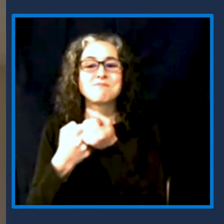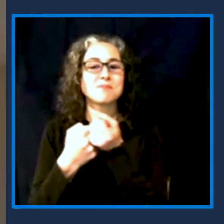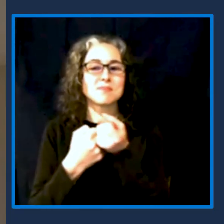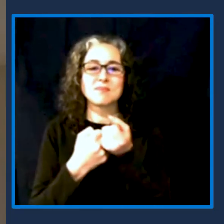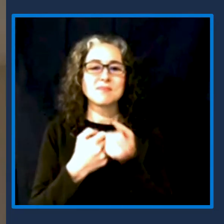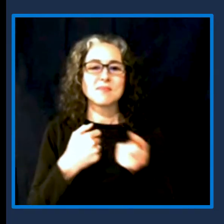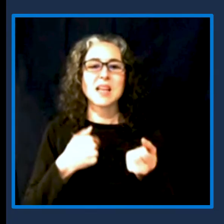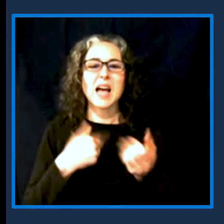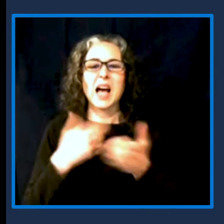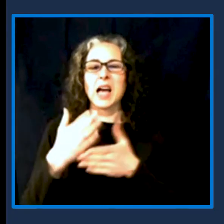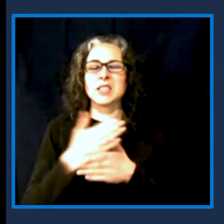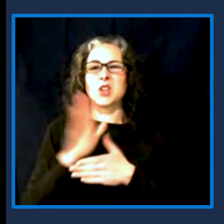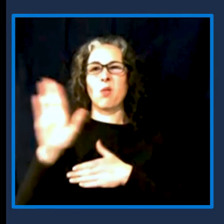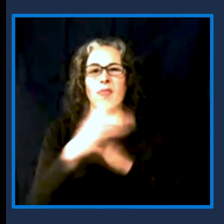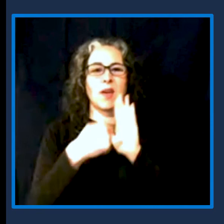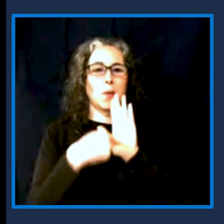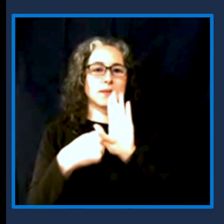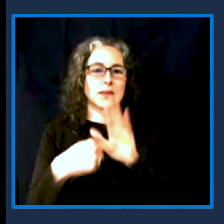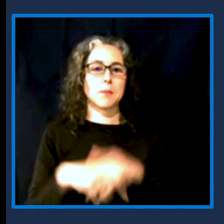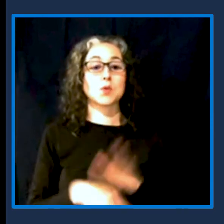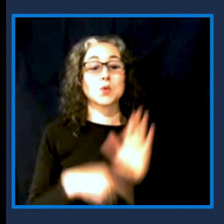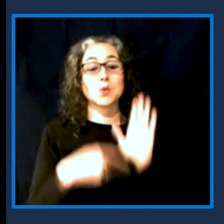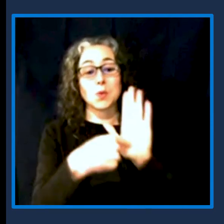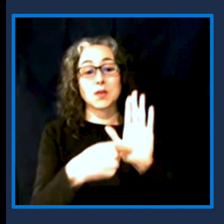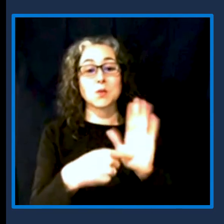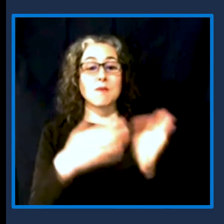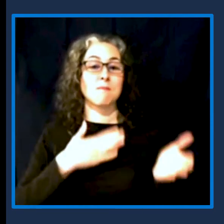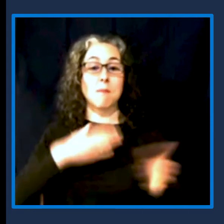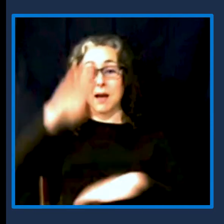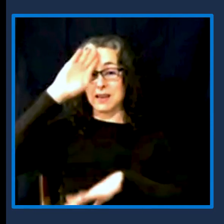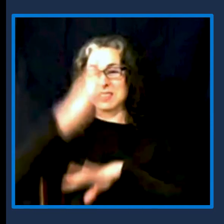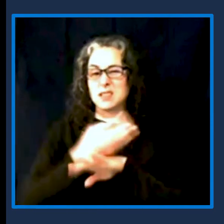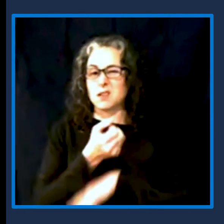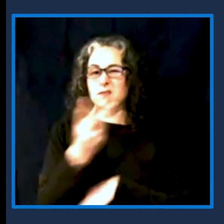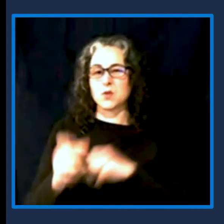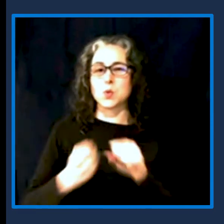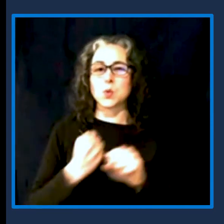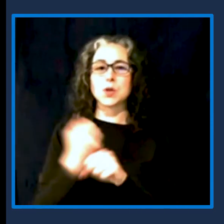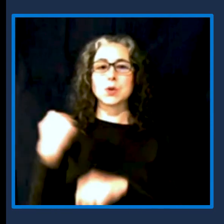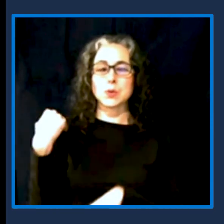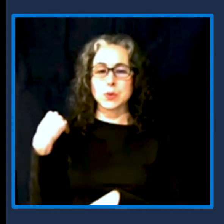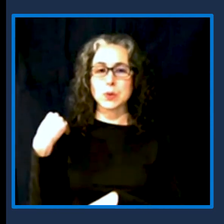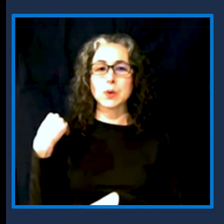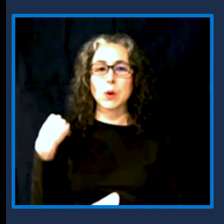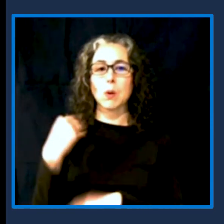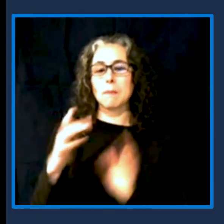their examples so this one is coming from my son a couple years ago when he was in middle school